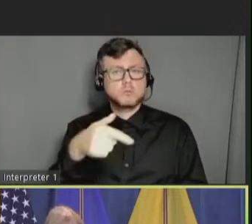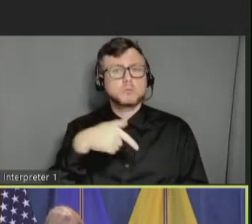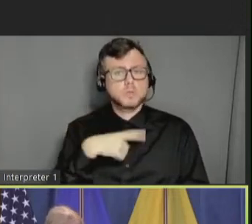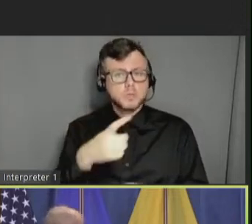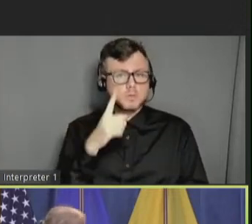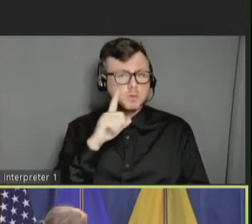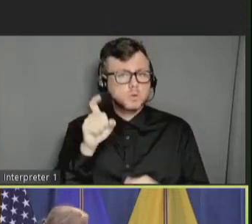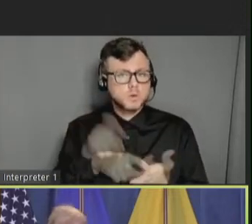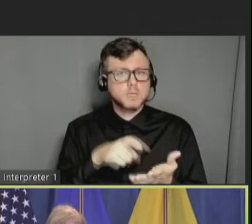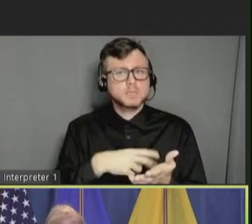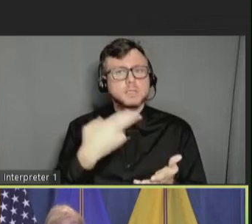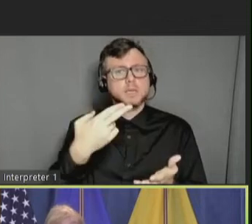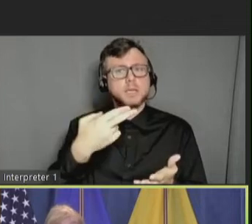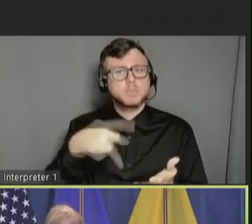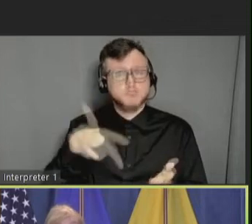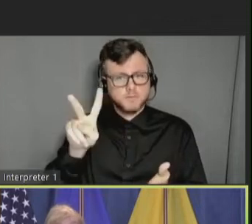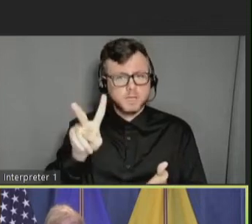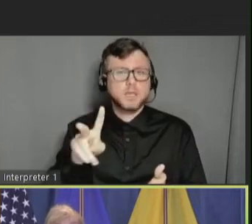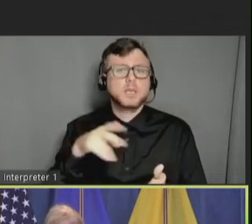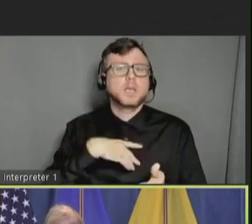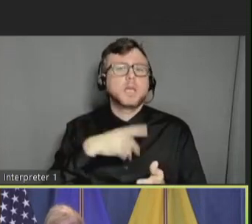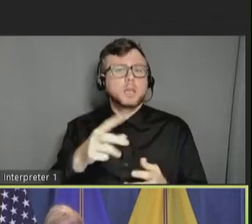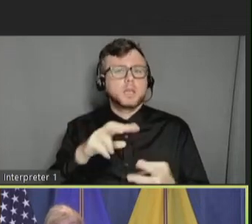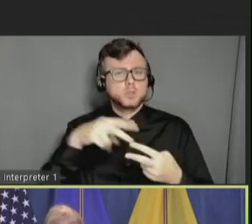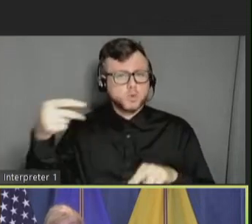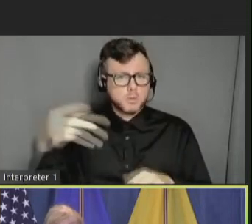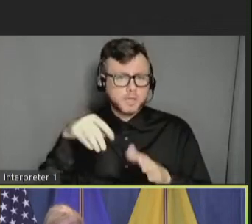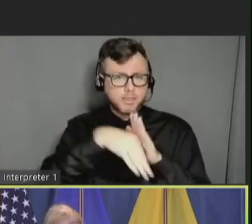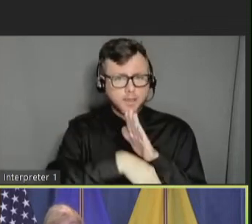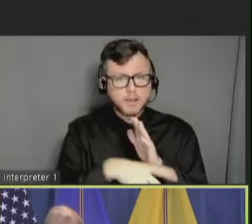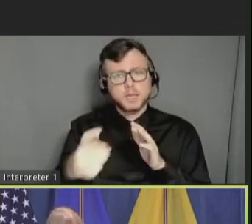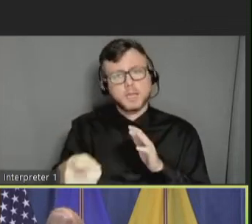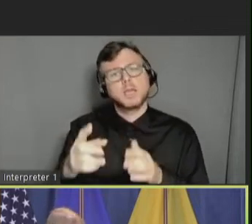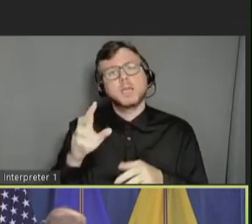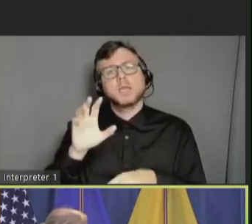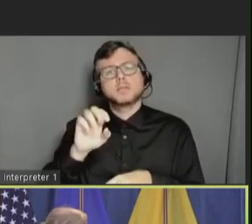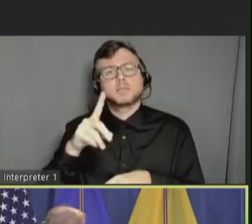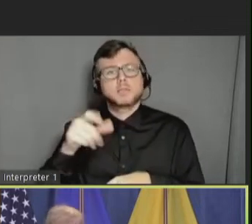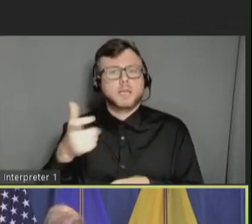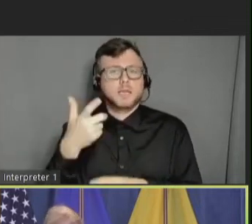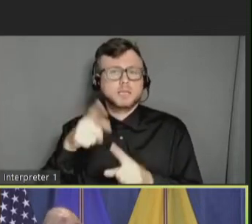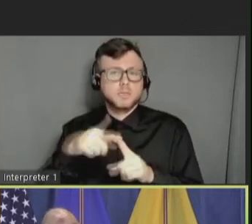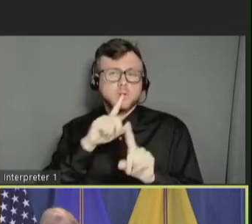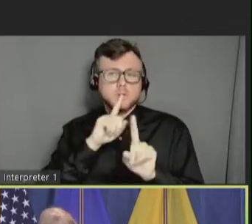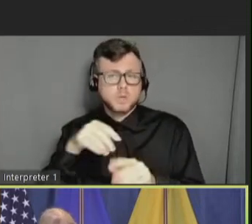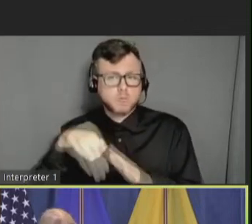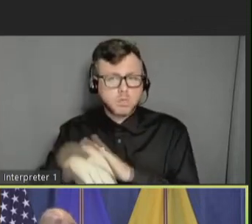CD8 T cell responses. We also see a decline in HBs antigen. And again, there is a correlation